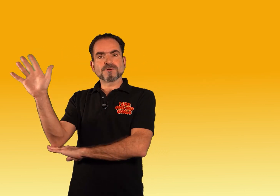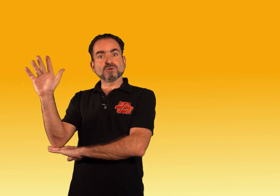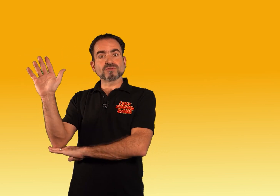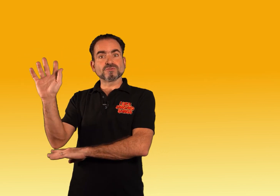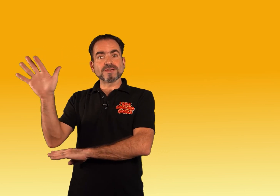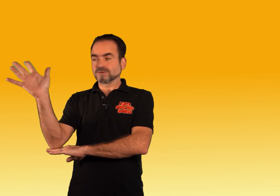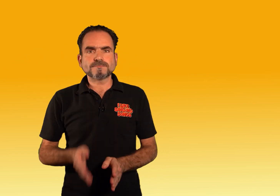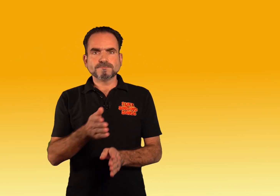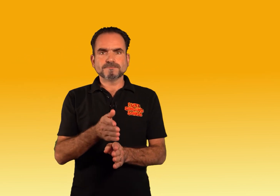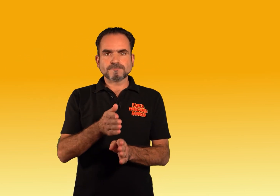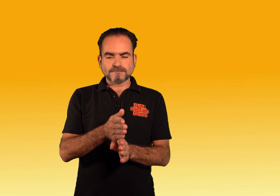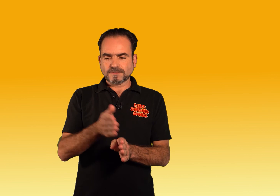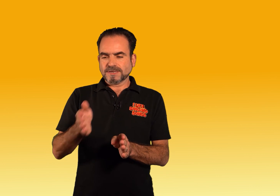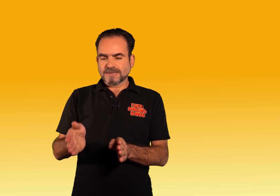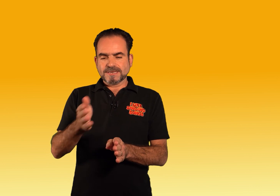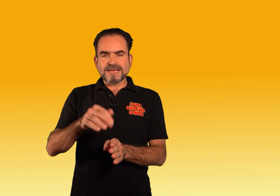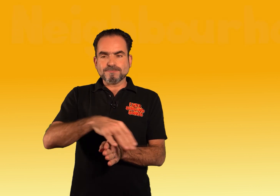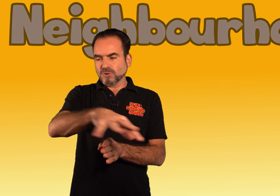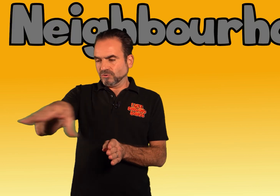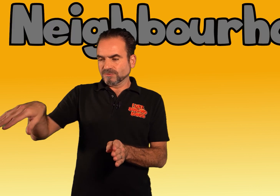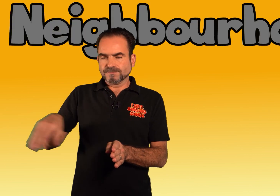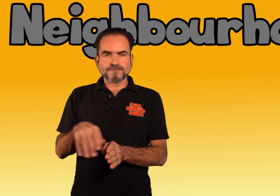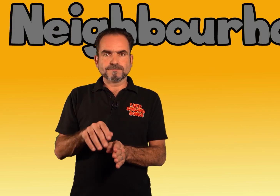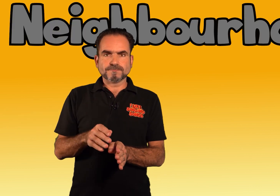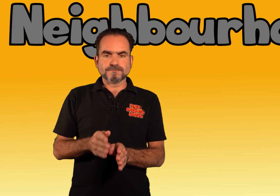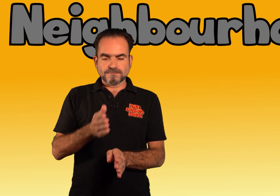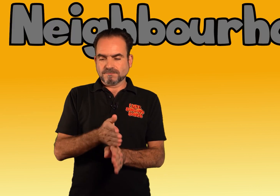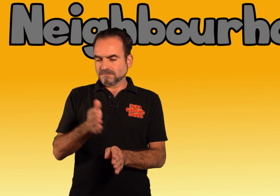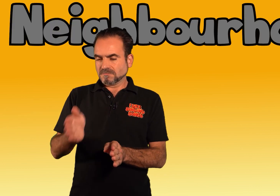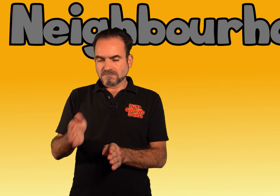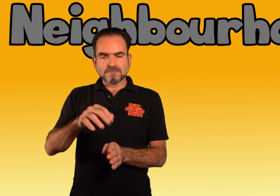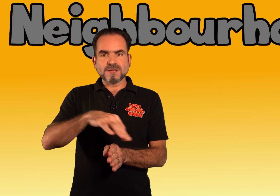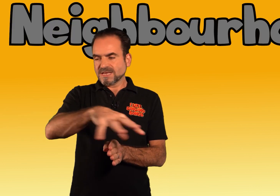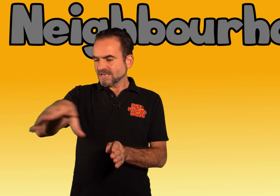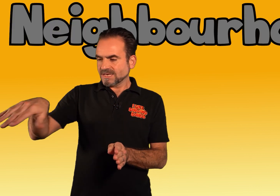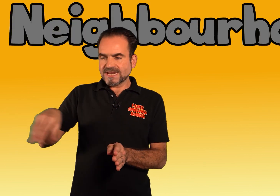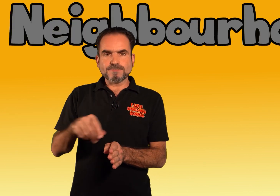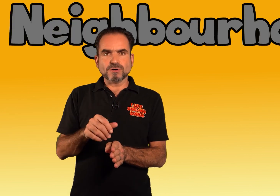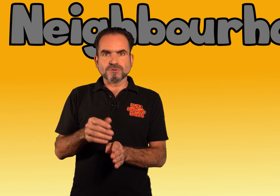Lots of trees Neighbourhood.....